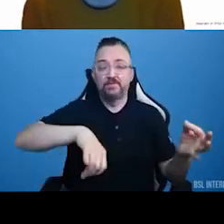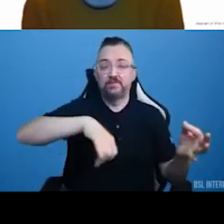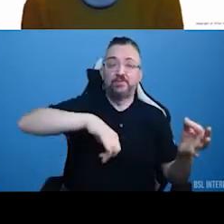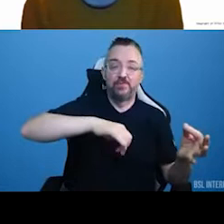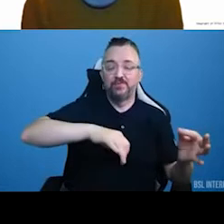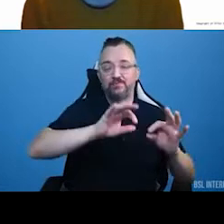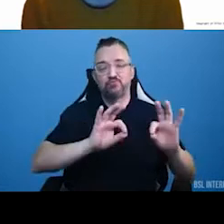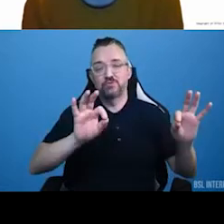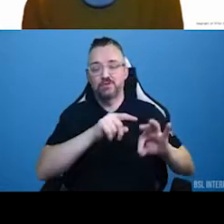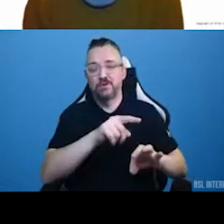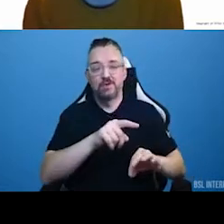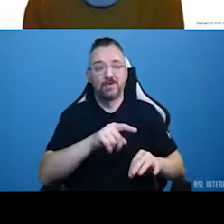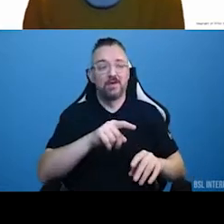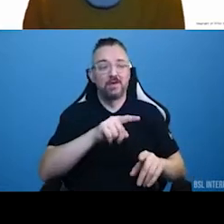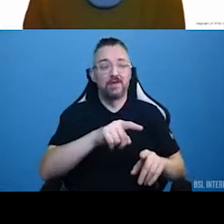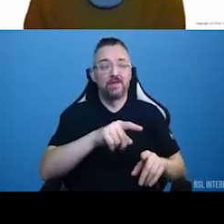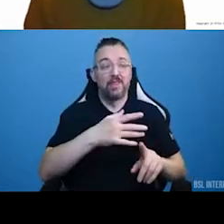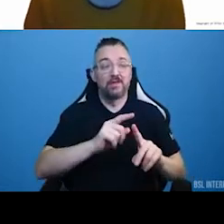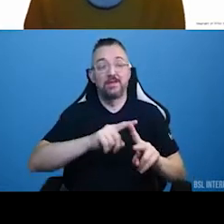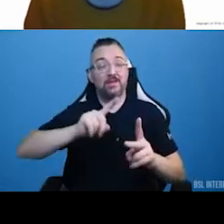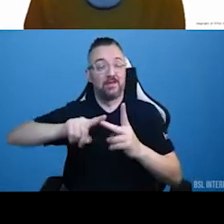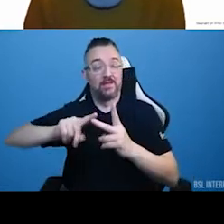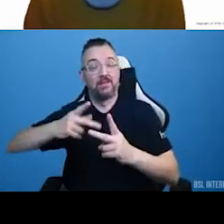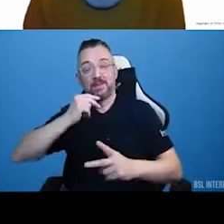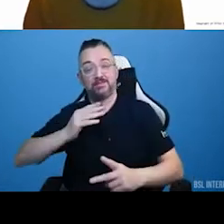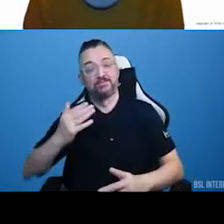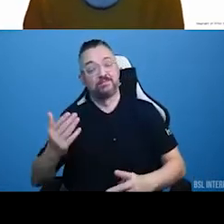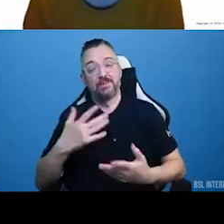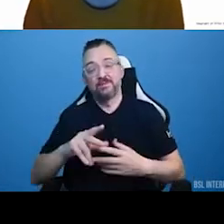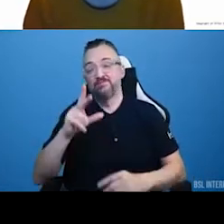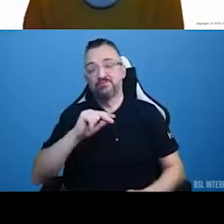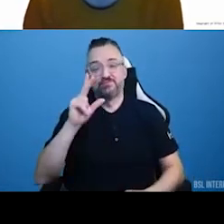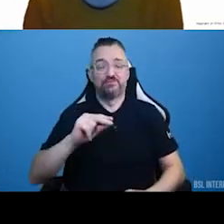and Johnny Cypher just kept on talking about how amazing they were, and all three of them are just,